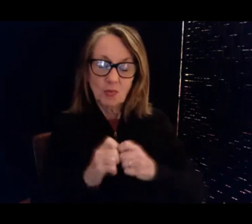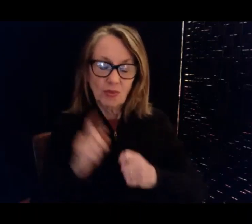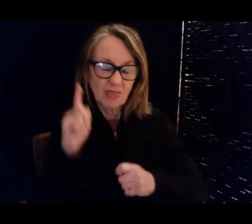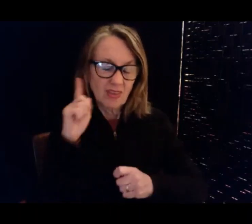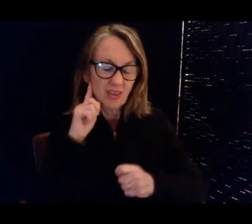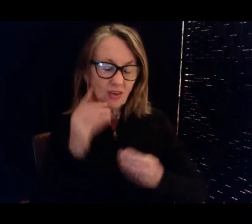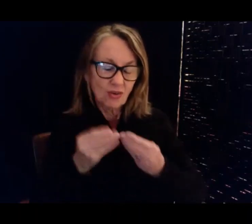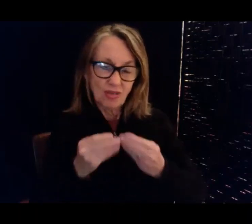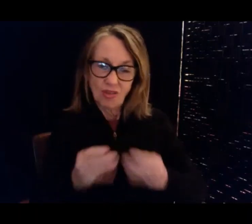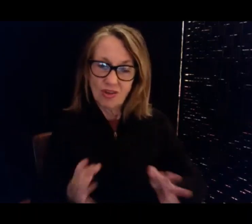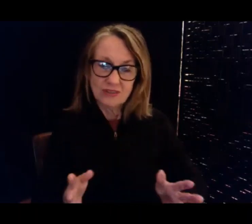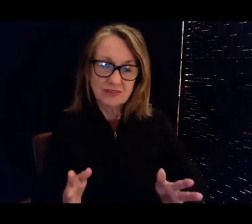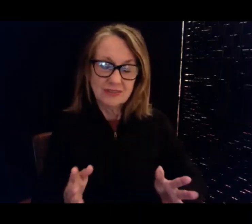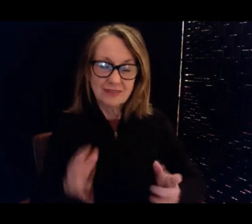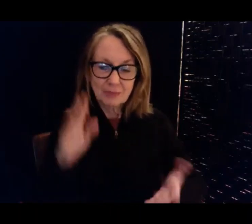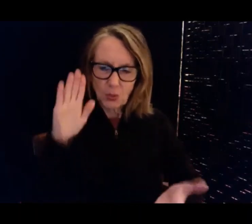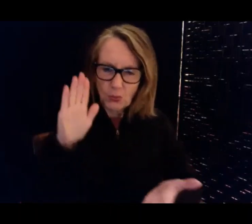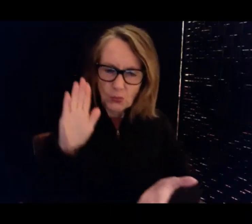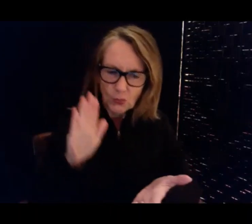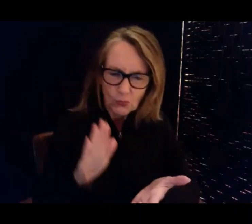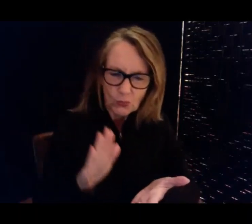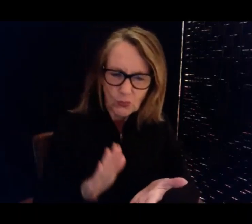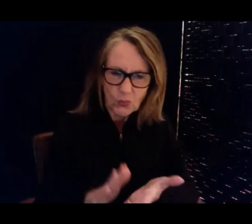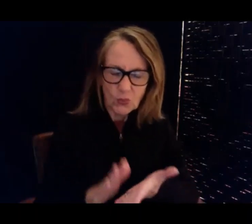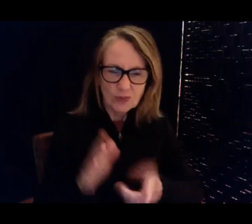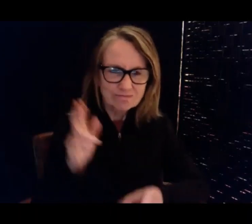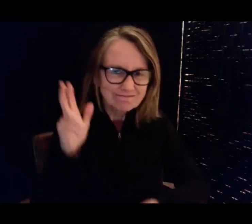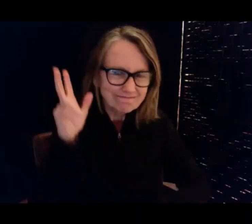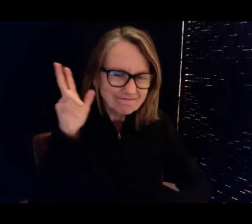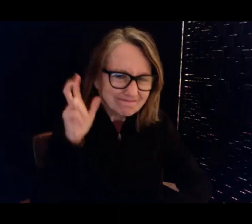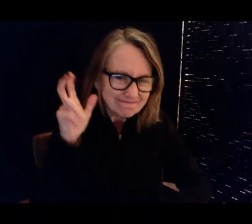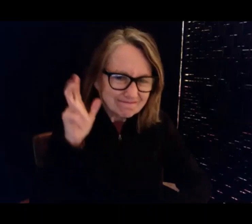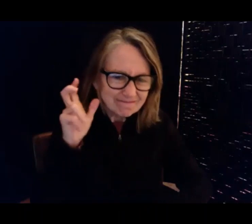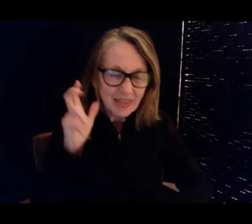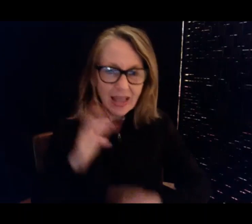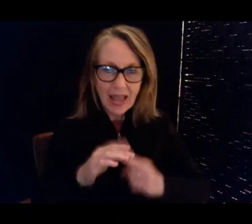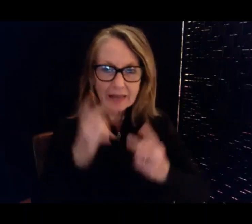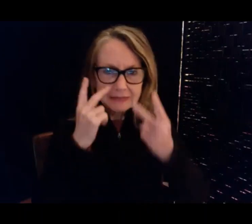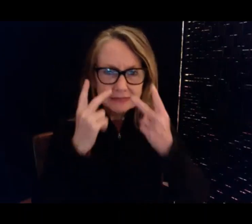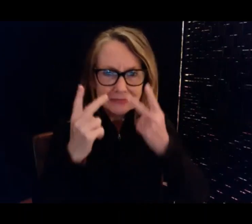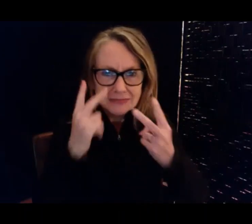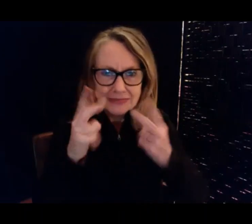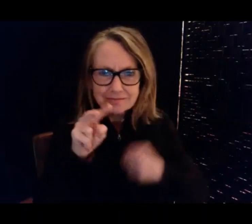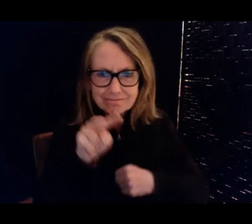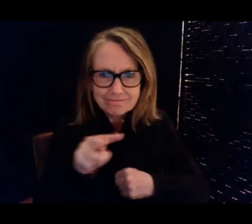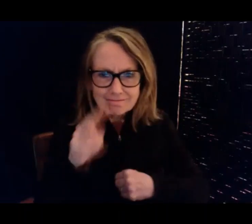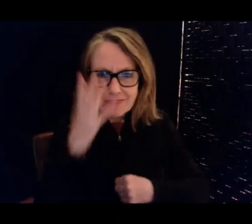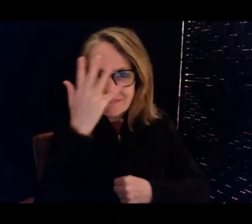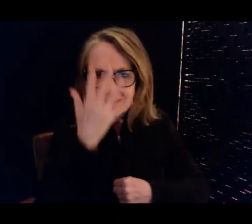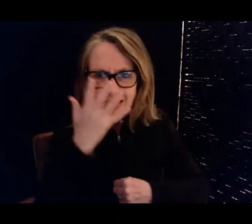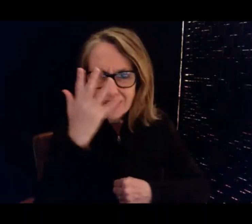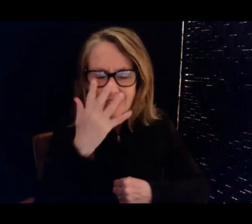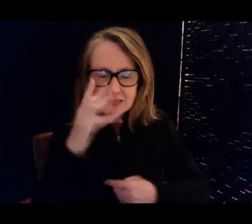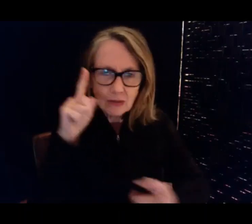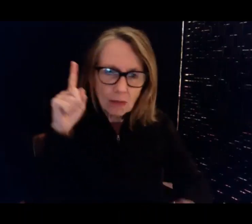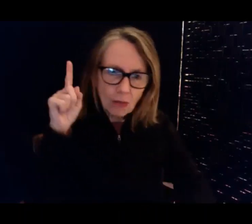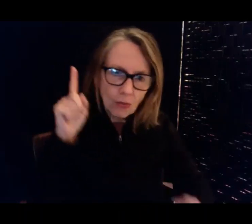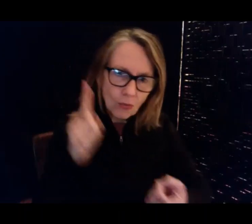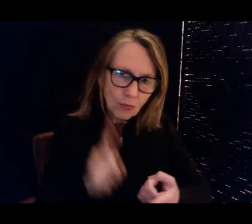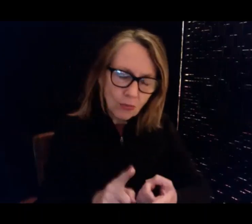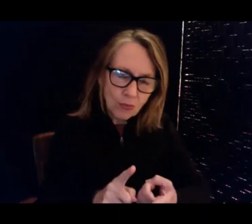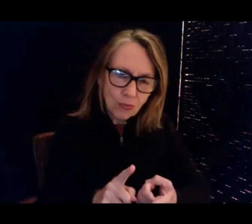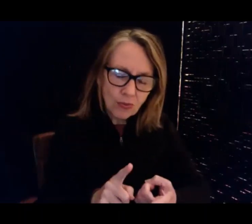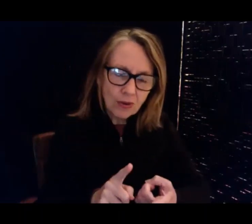visibility for people's faces and there's a reduced auditory input and